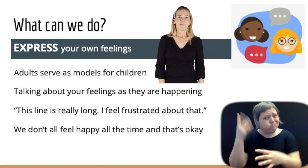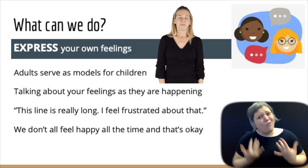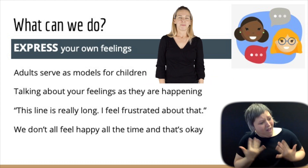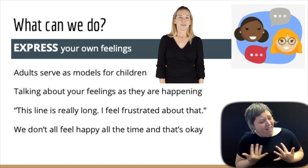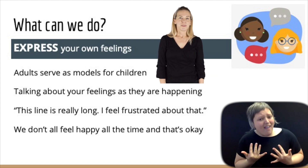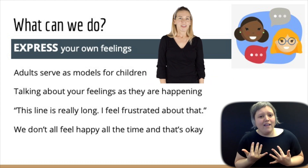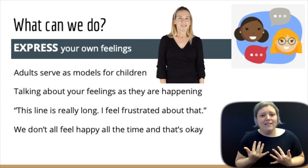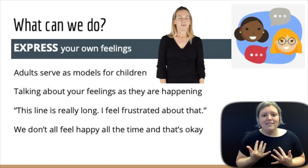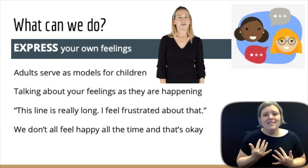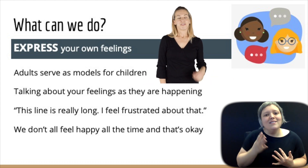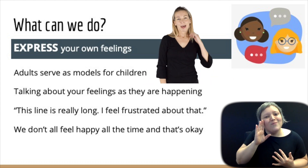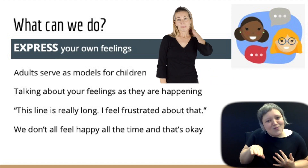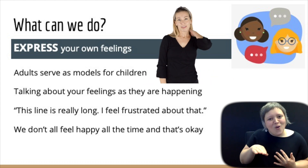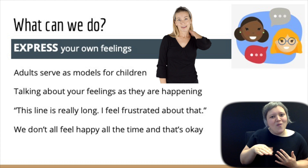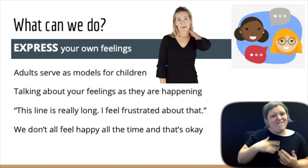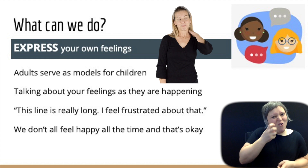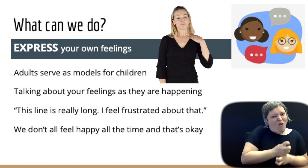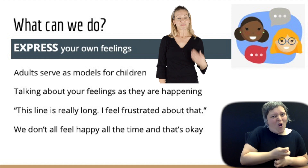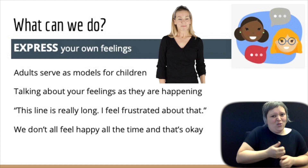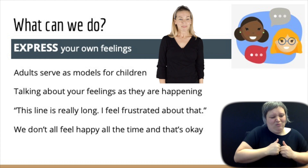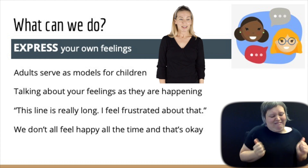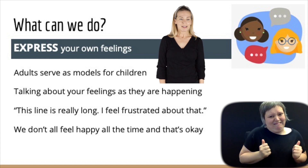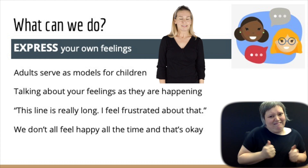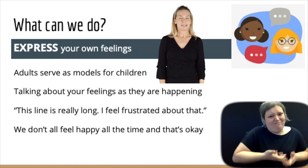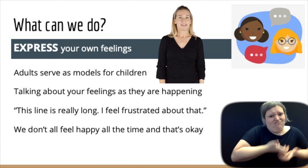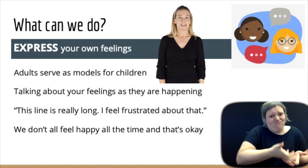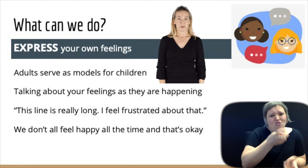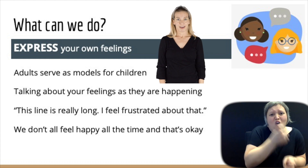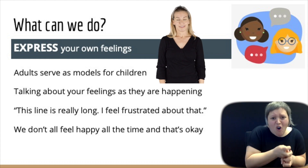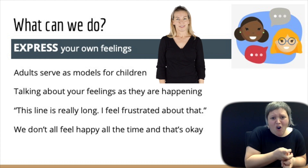truth is that we don't feel happy all the time, and that's okay.